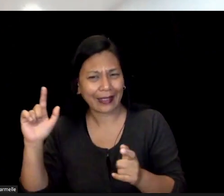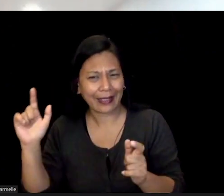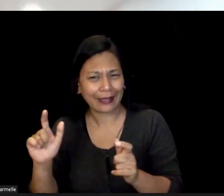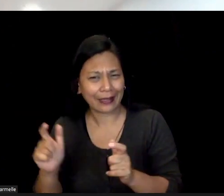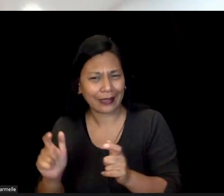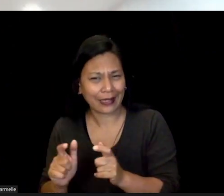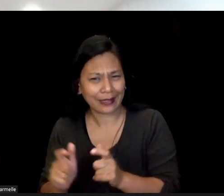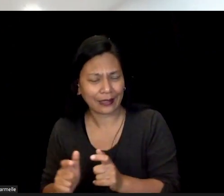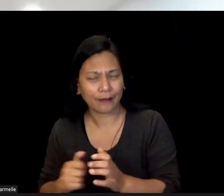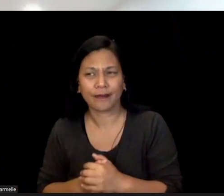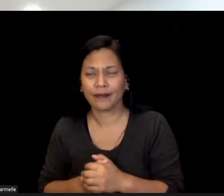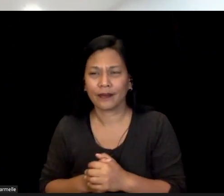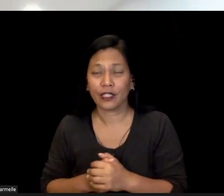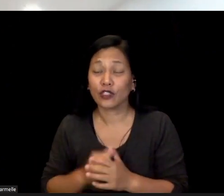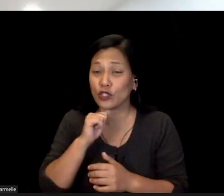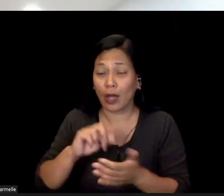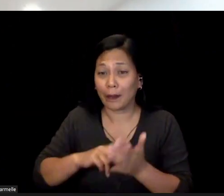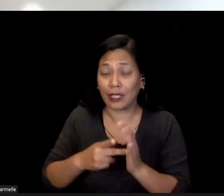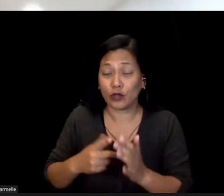And so it's not a question of the CMF doesn't fund it.